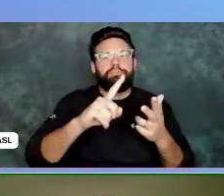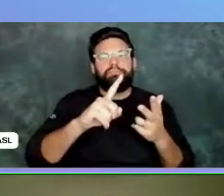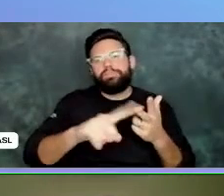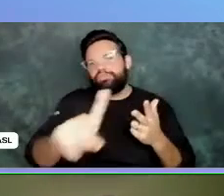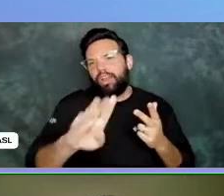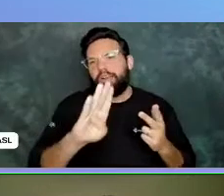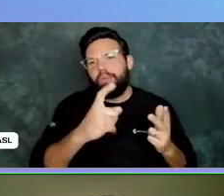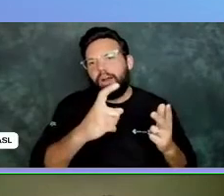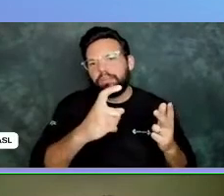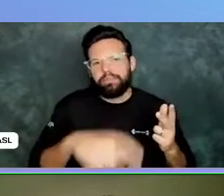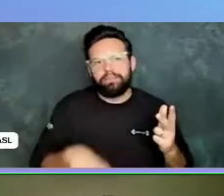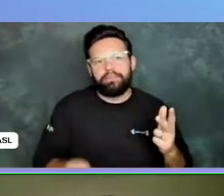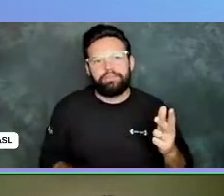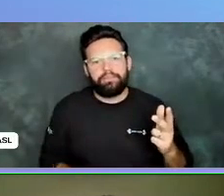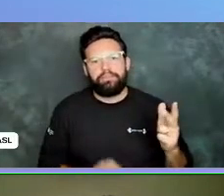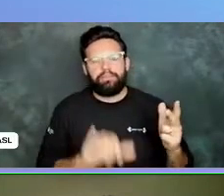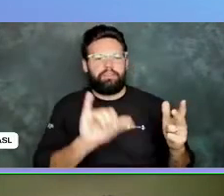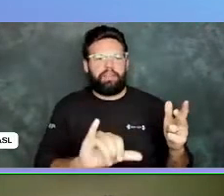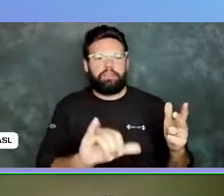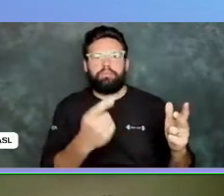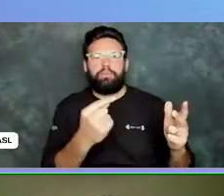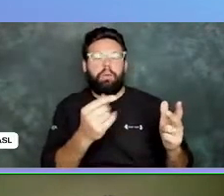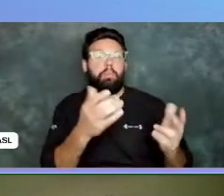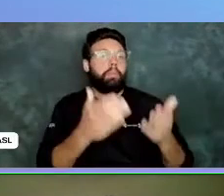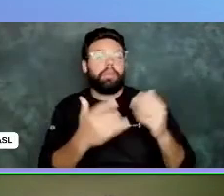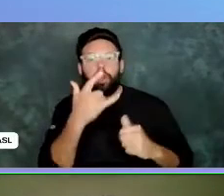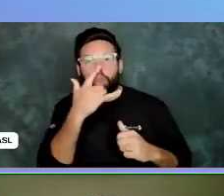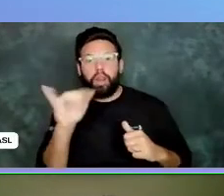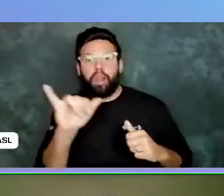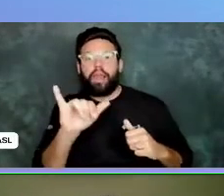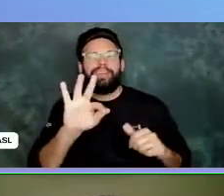are type of email, type of radio, or type of checkbox,